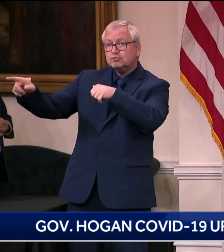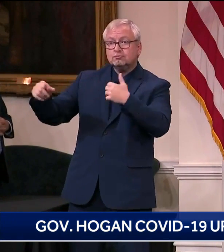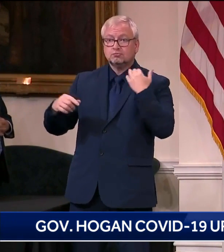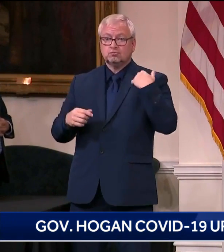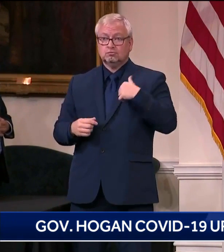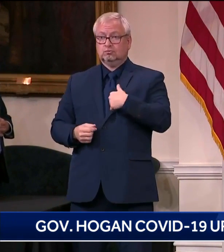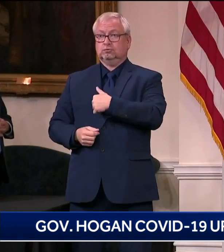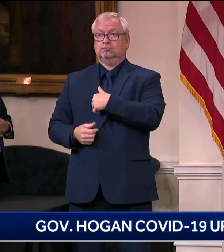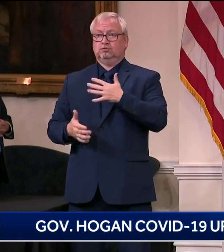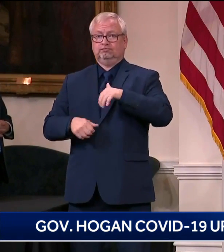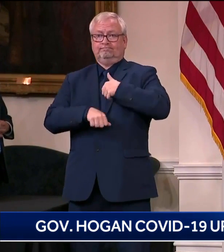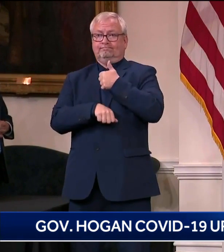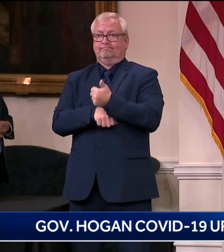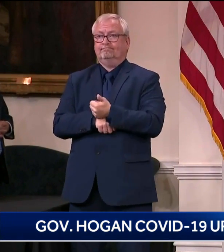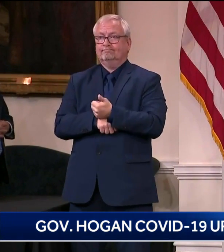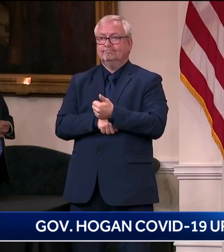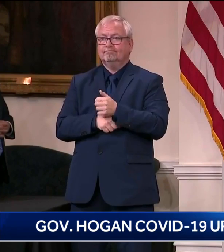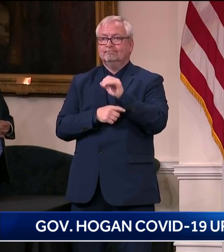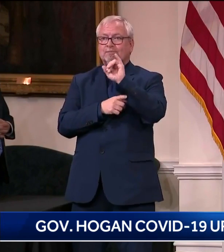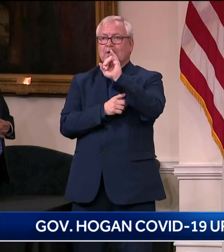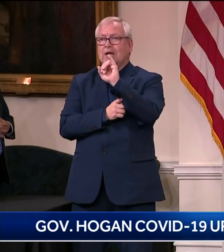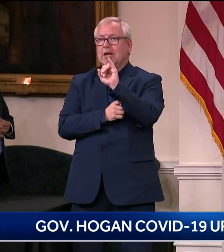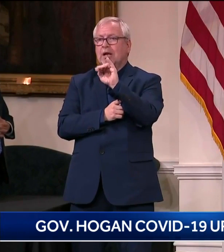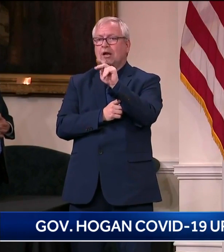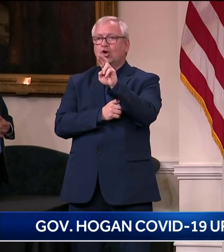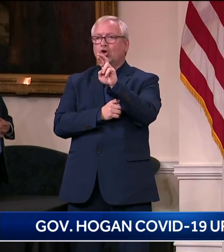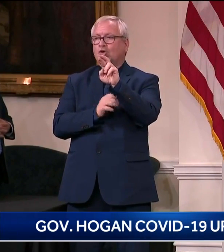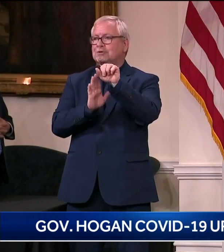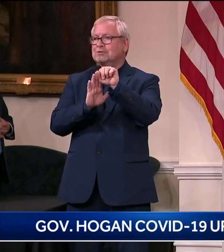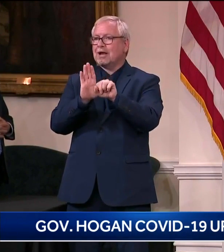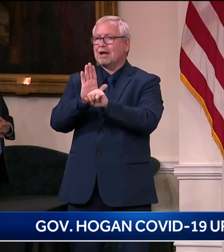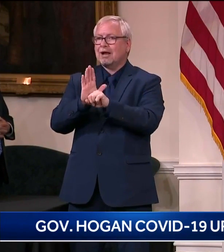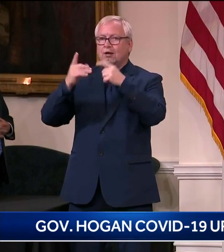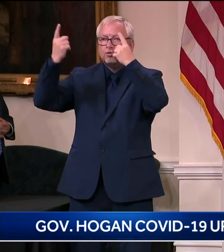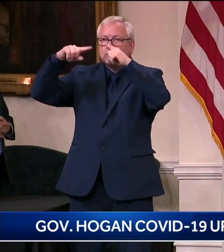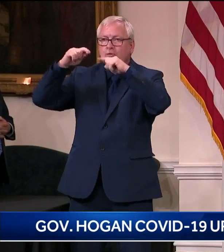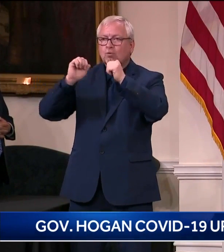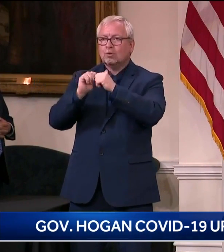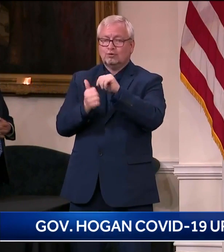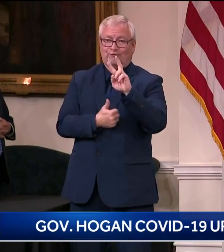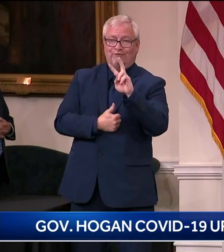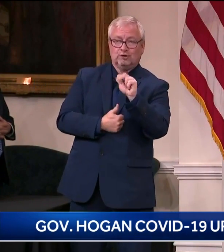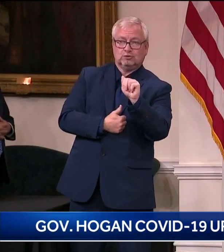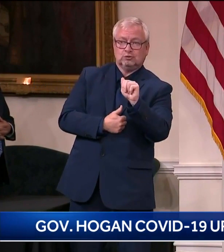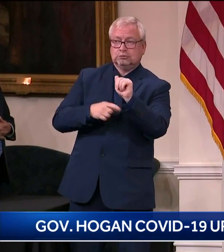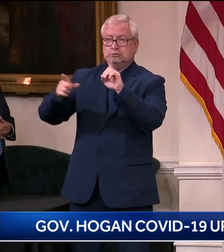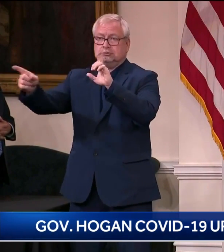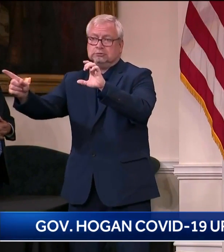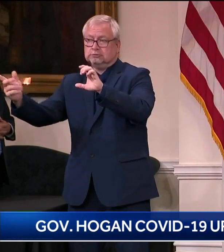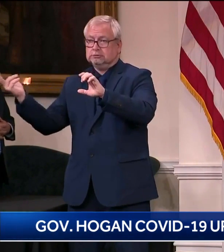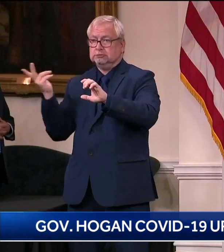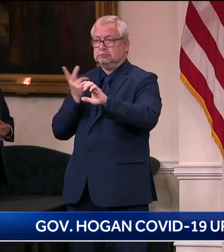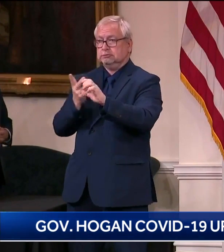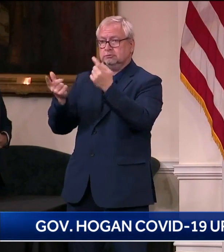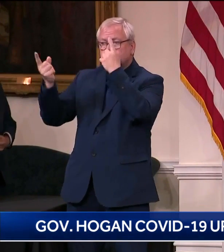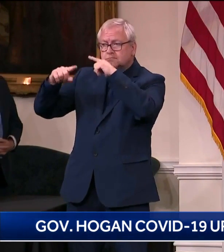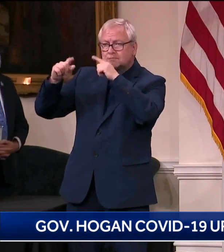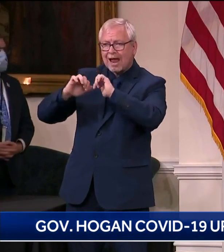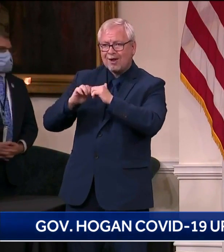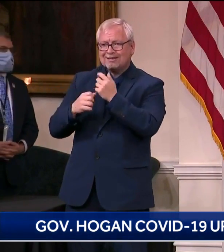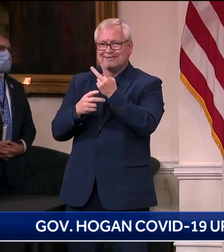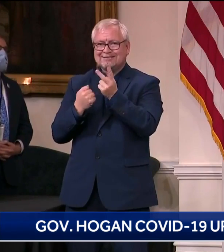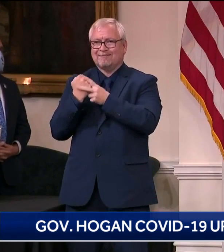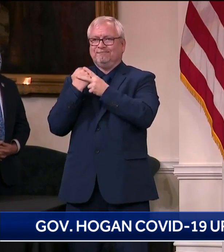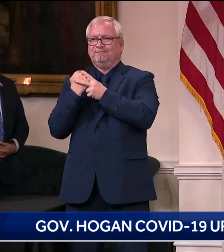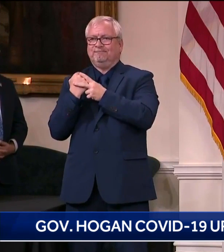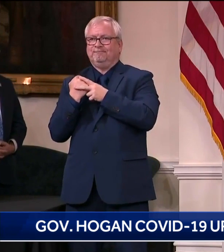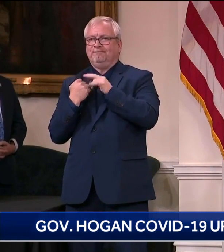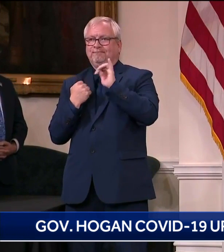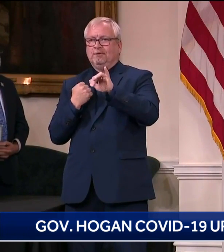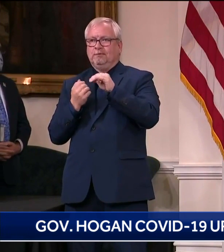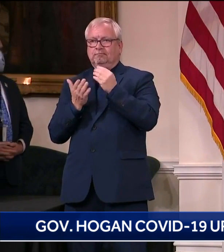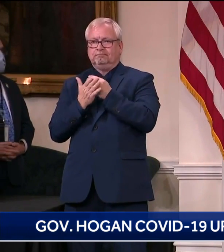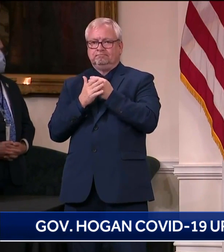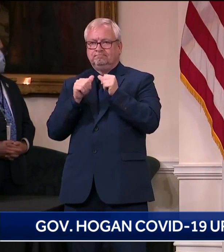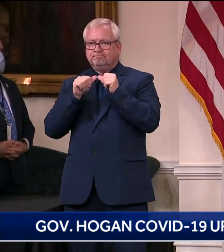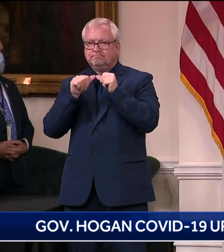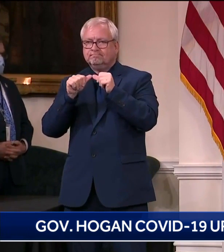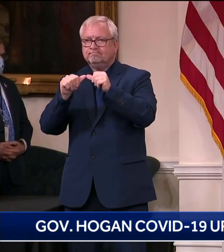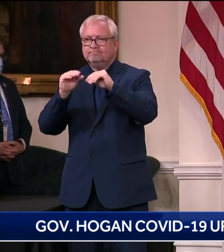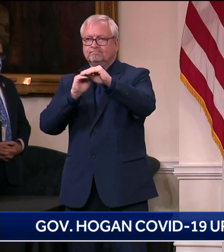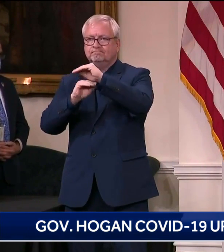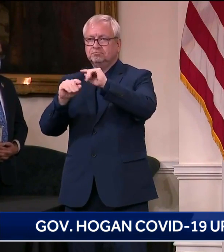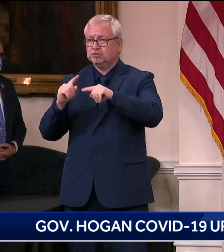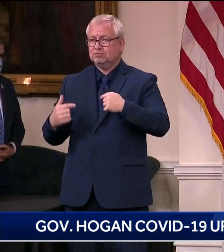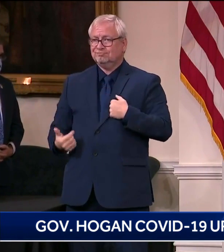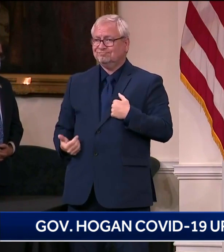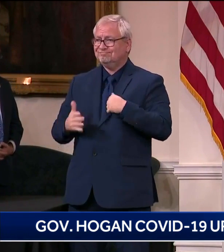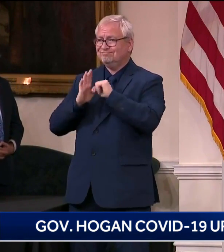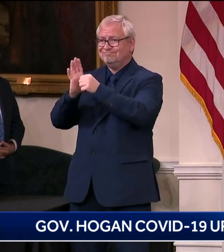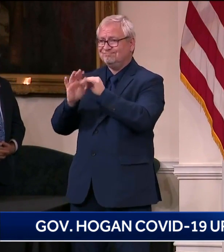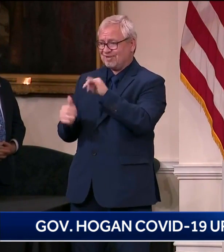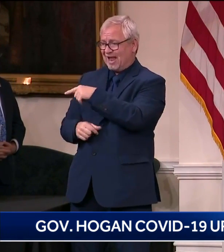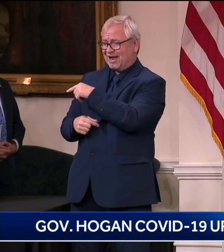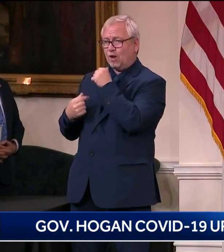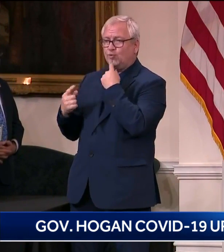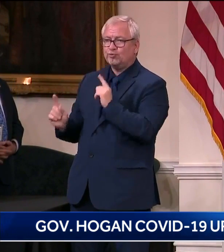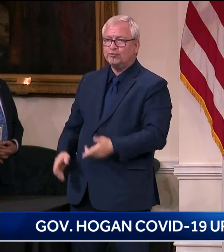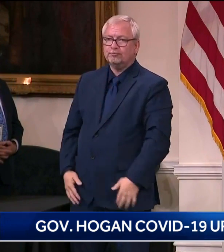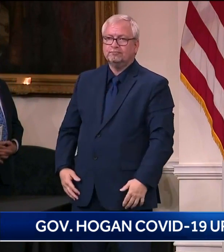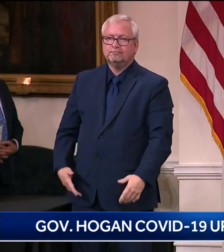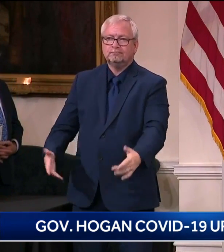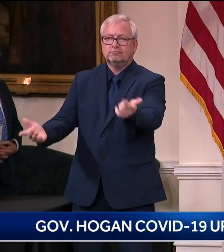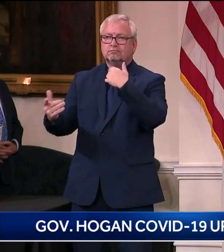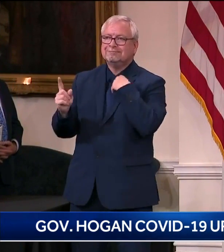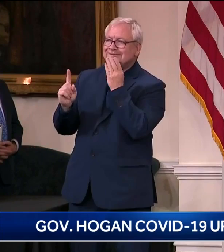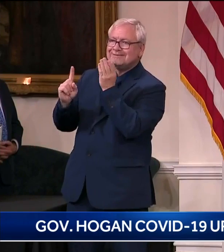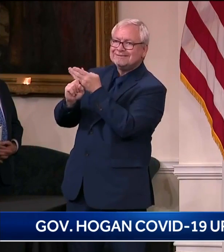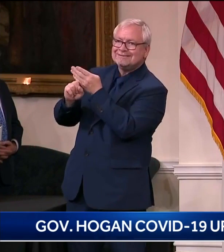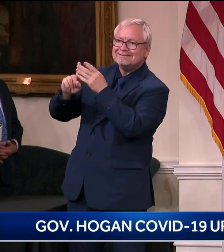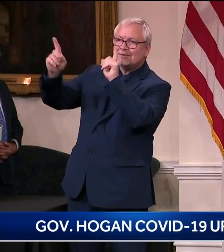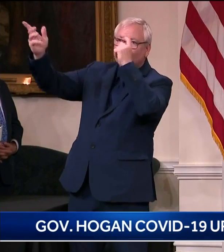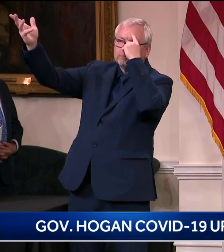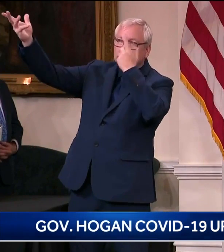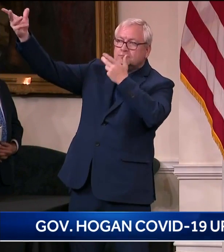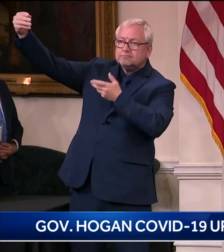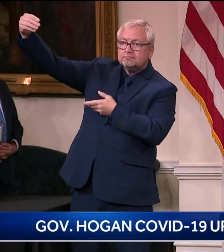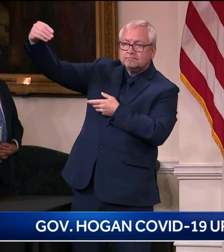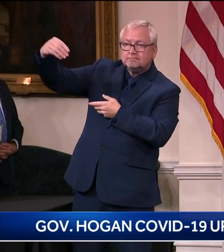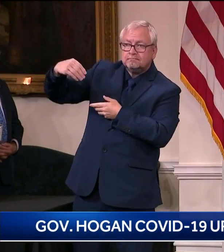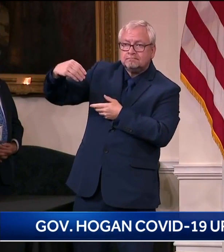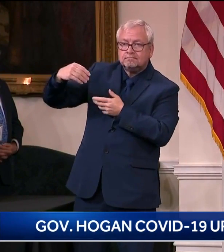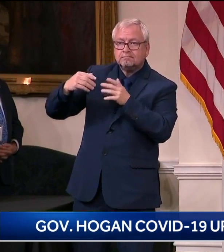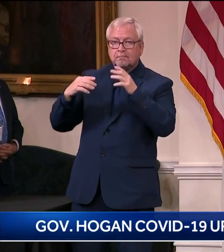I PUT TOGETHER AN INTERSTATE COMPACT AGREEMENT WITH VIRGINIA AND D.C. ON SAVING THE METRO SYSTEM TWO YEARS AGO AND COMING UP WITH A FUNDING SOURCE TO KEEP IT AFLOAT.